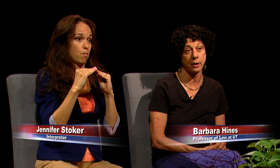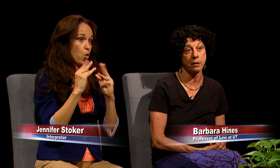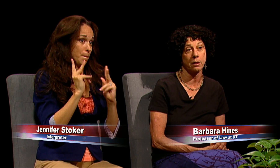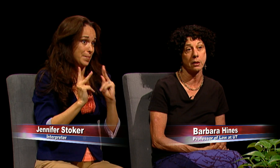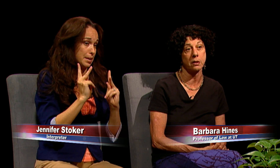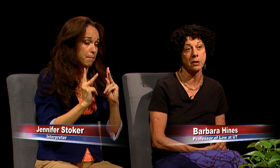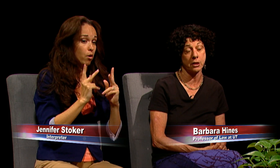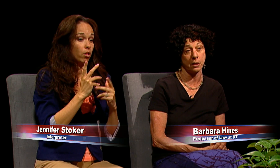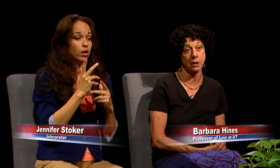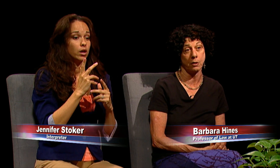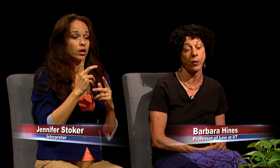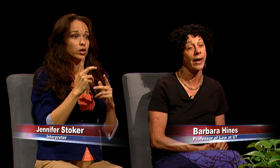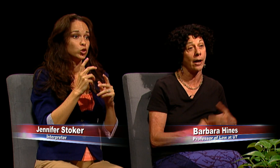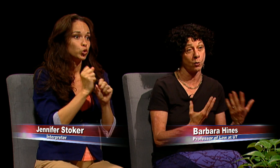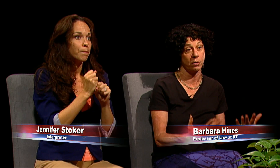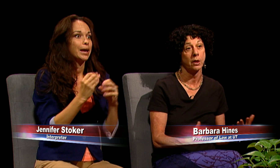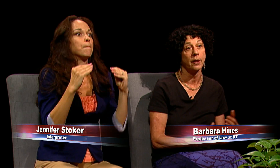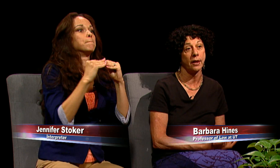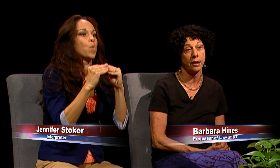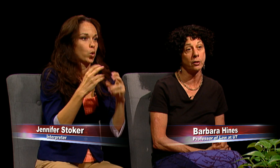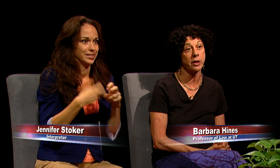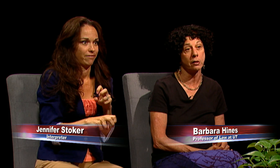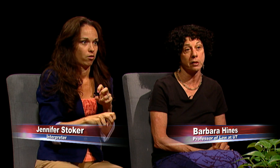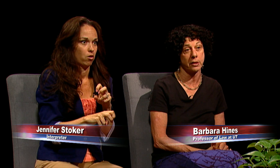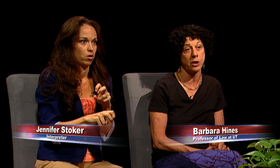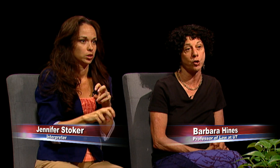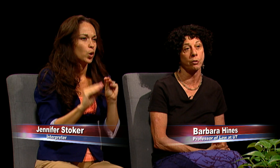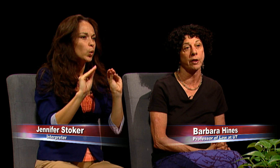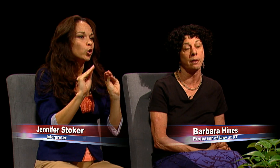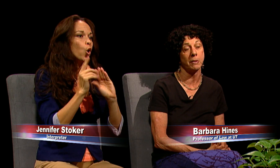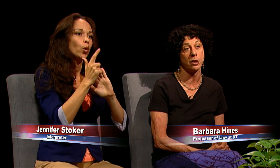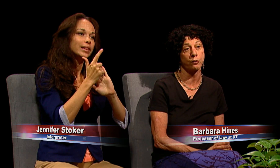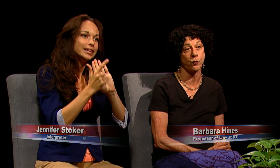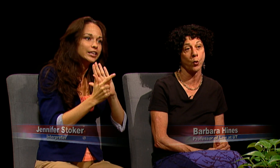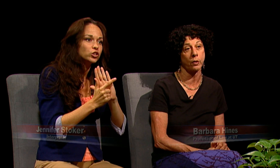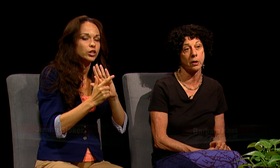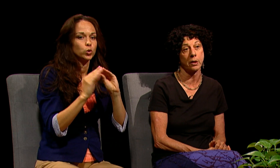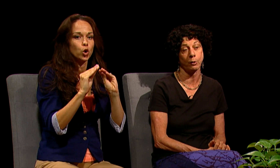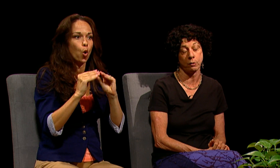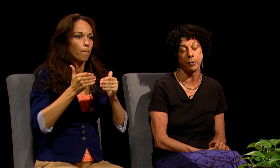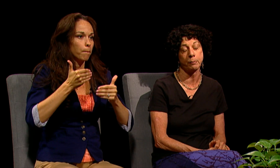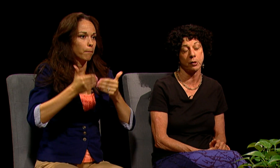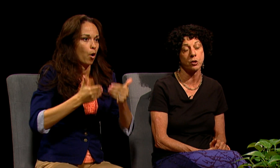AND WITHOUT ANY LEGALIZATION OR ANY MEANS FOR THE IMMIGRANT POPULATION